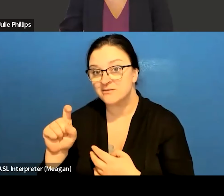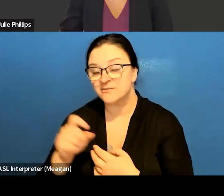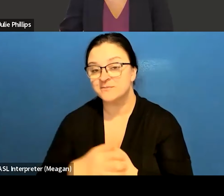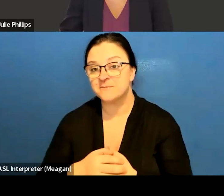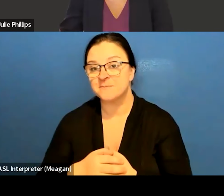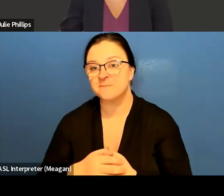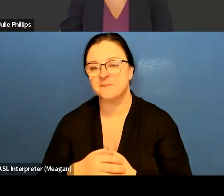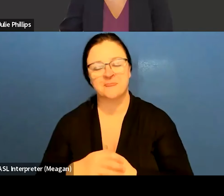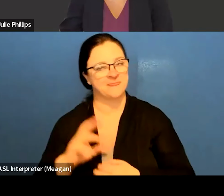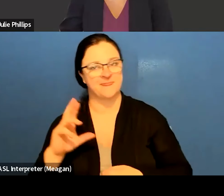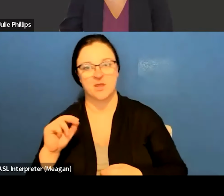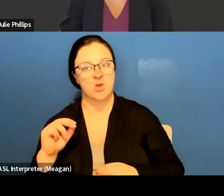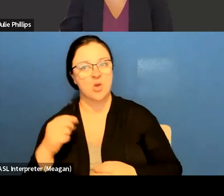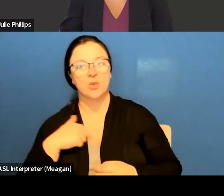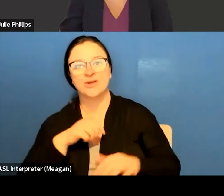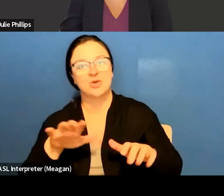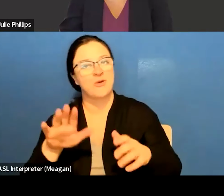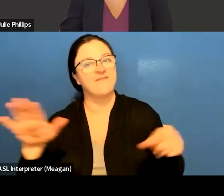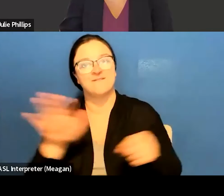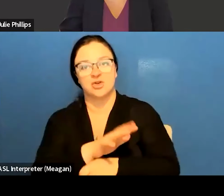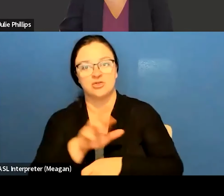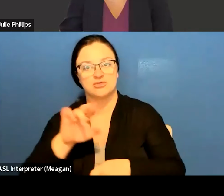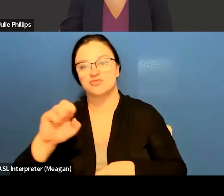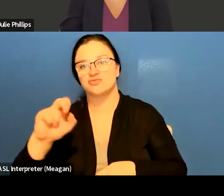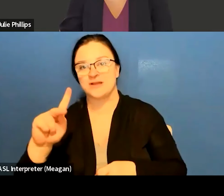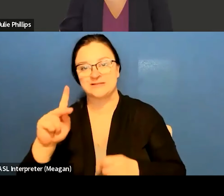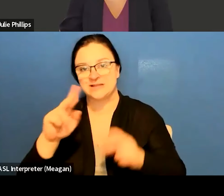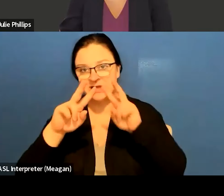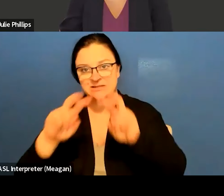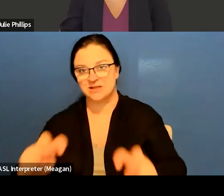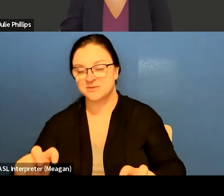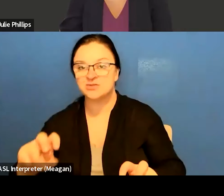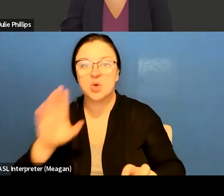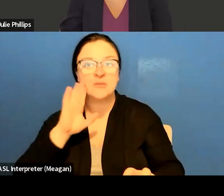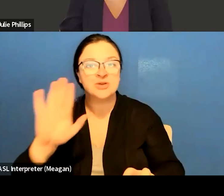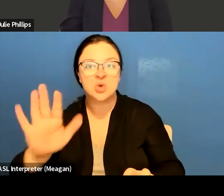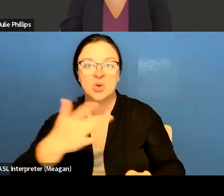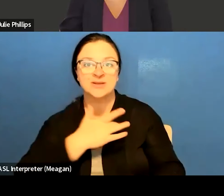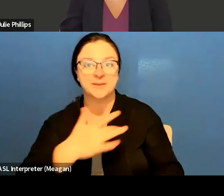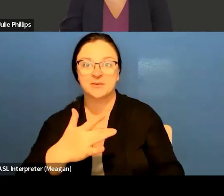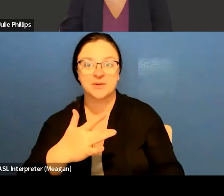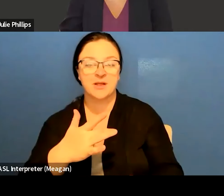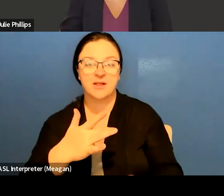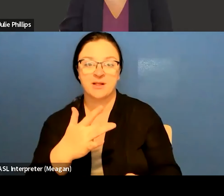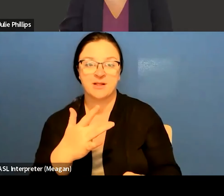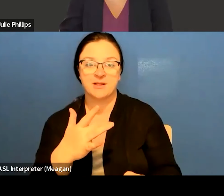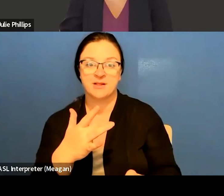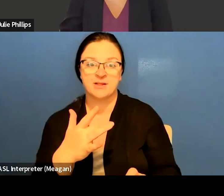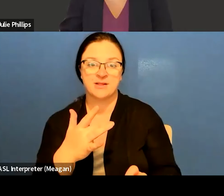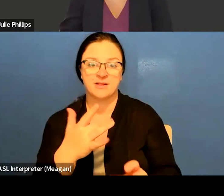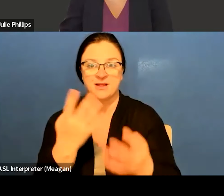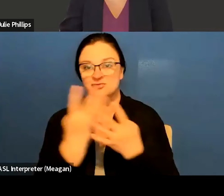[Laurie] No, we do a full risk assessment. So, yeah, it would be your typical screening for safety